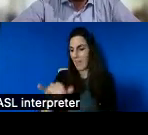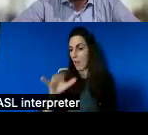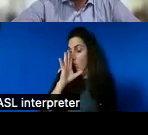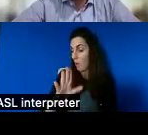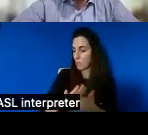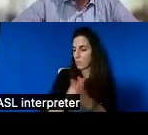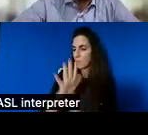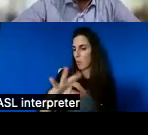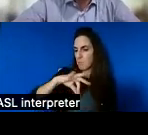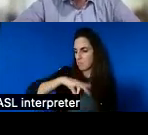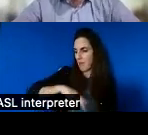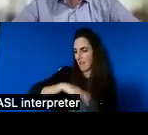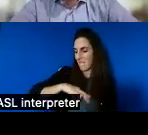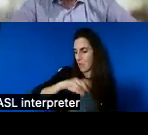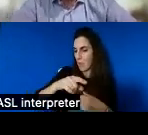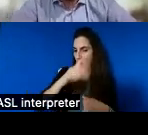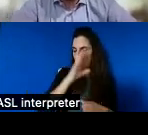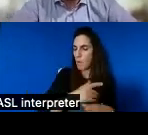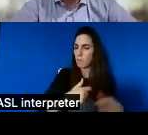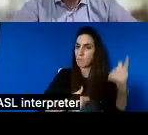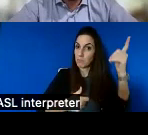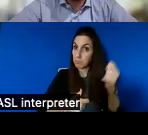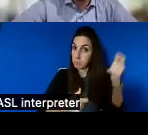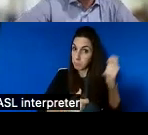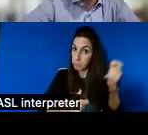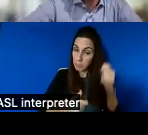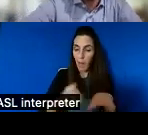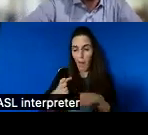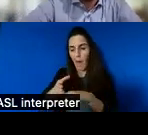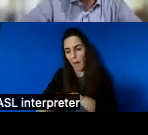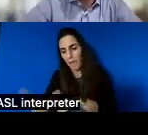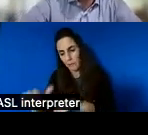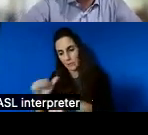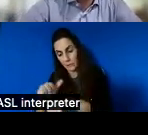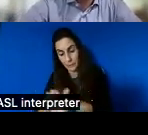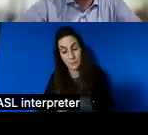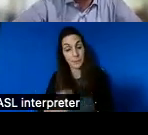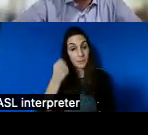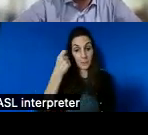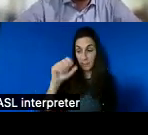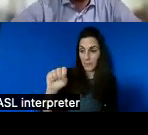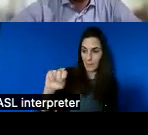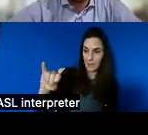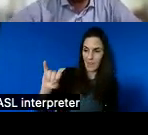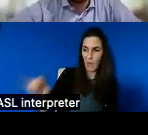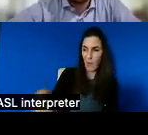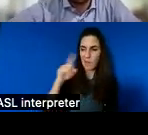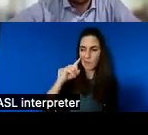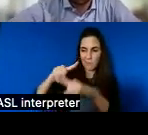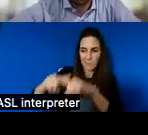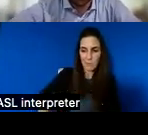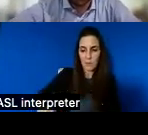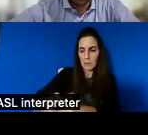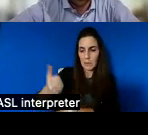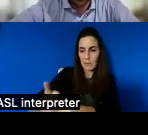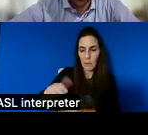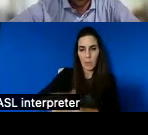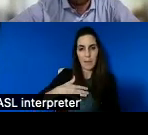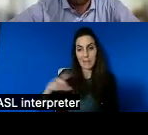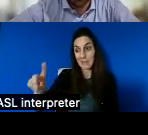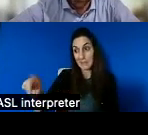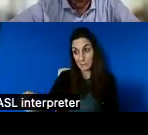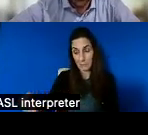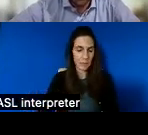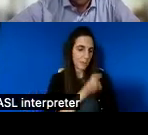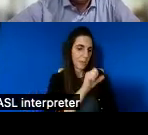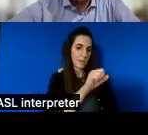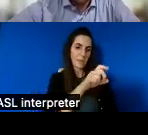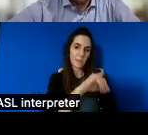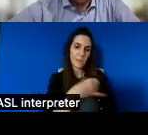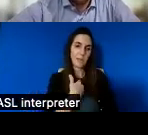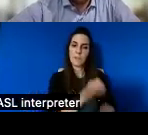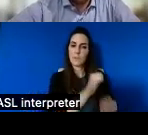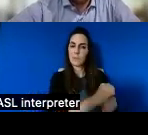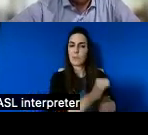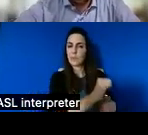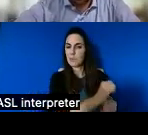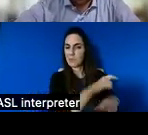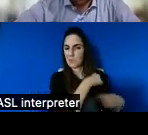get when I'm disabled after I was working versus SSI is based off purely my disability okay so let